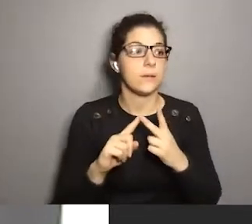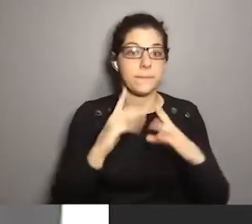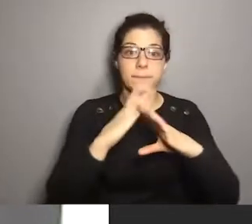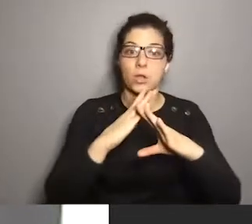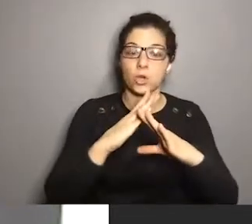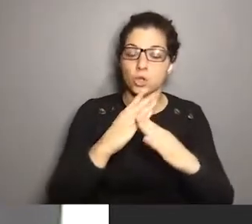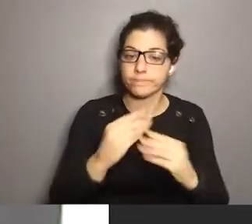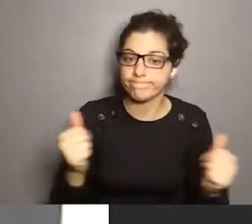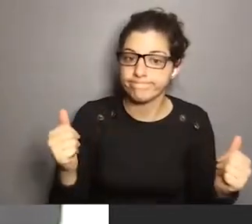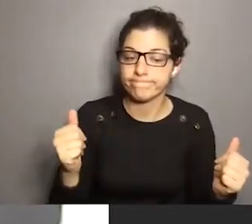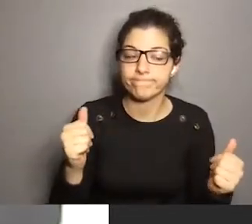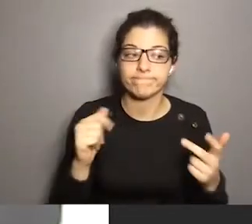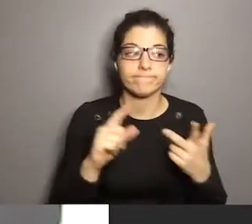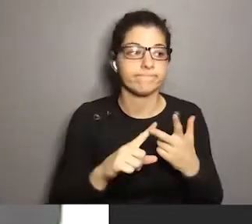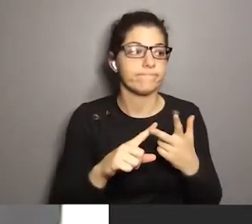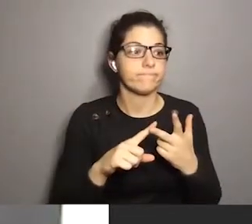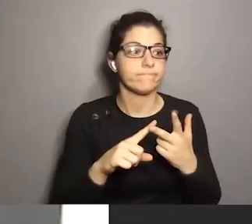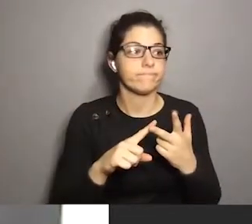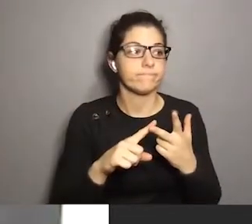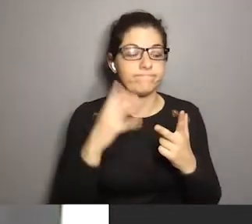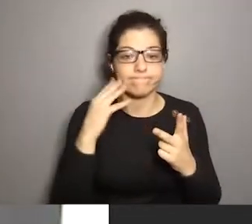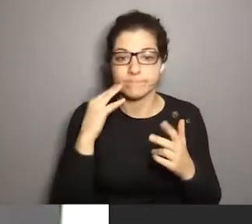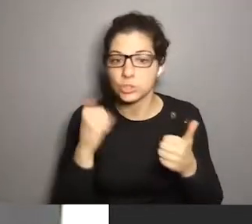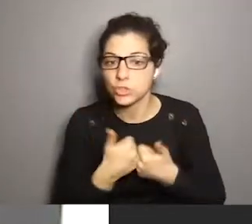helping them to work through challenges, to become employed.